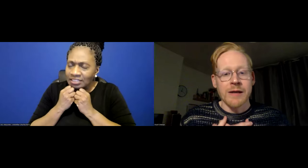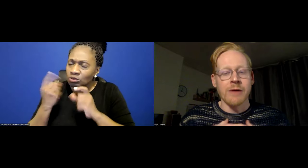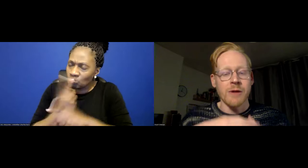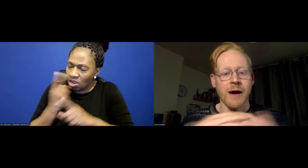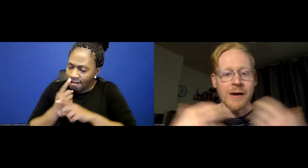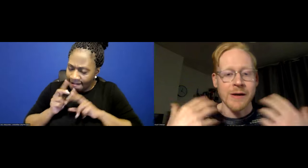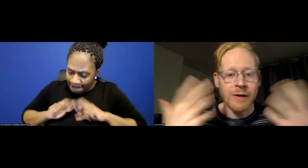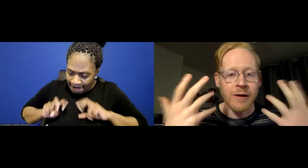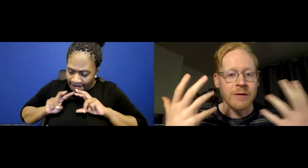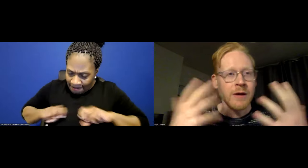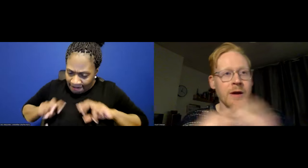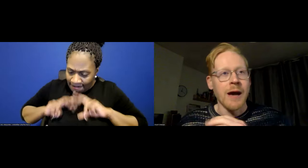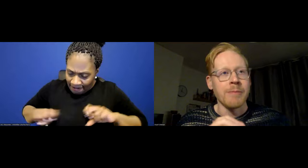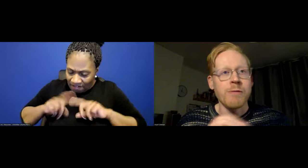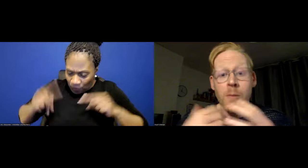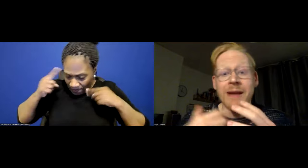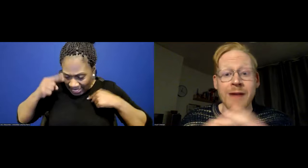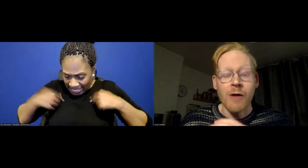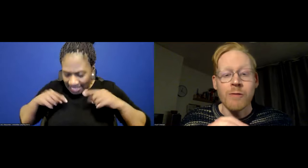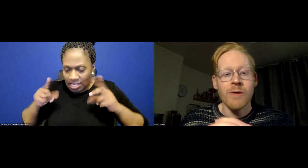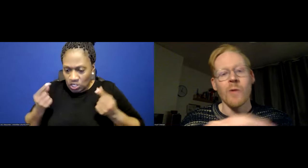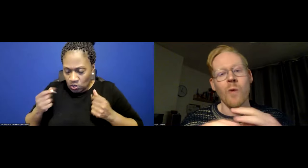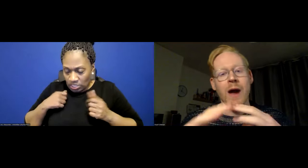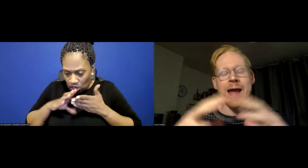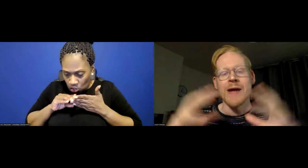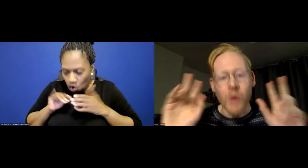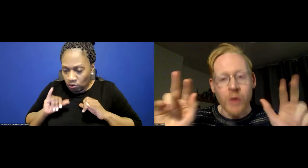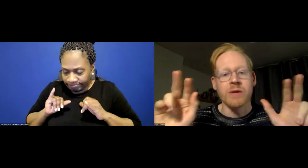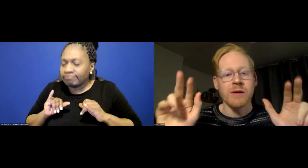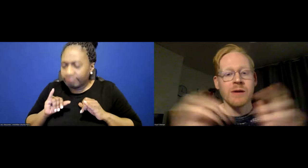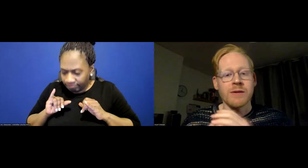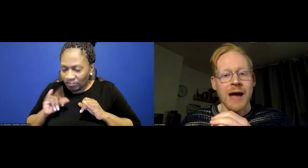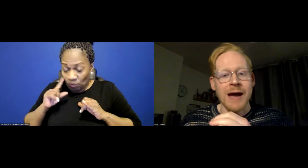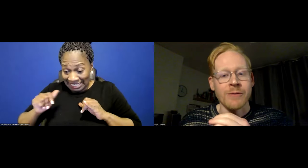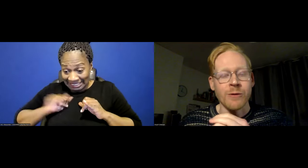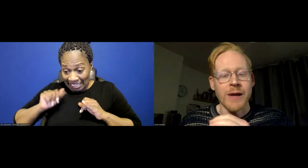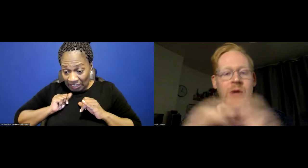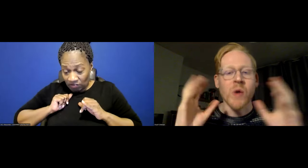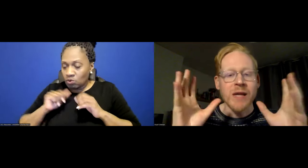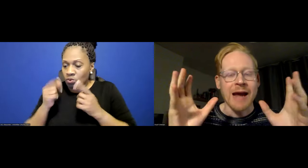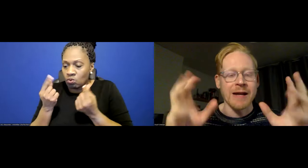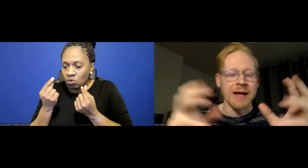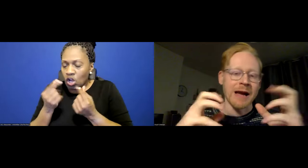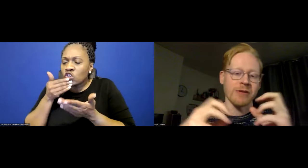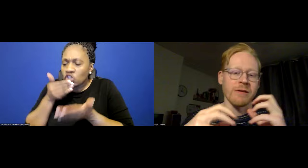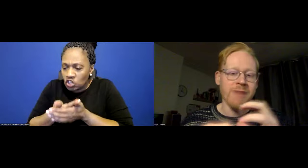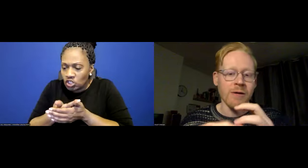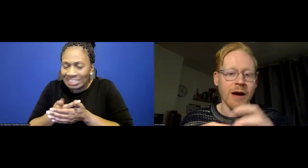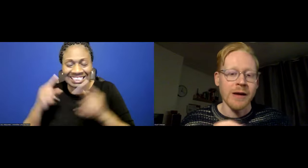you know, so that I could learn for myself what a good sound or a good technique actually felt like